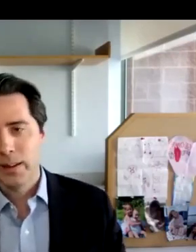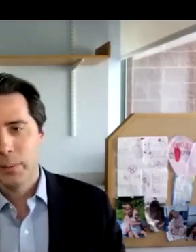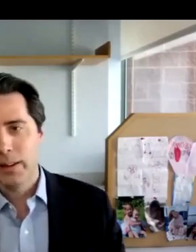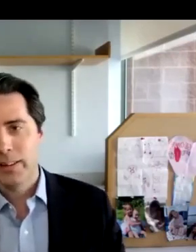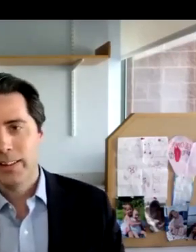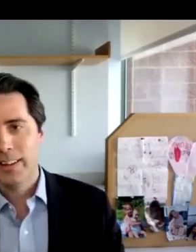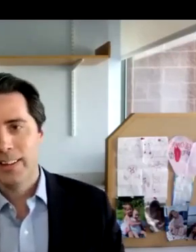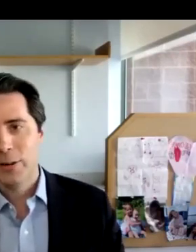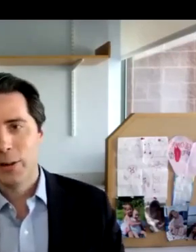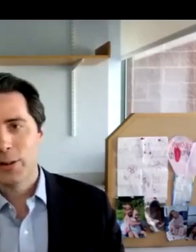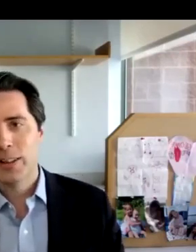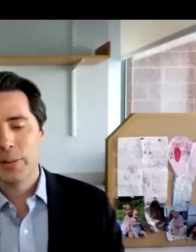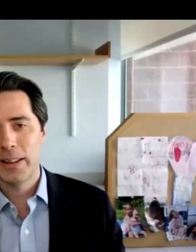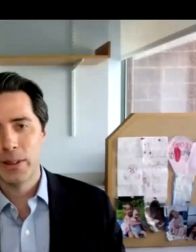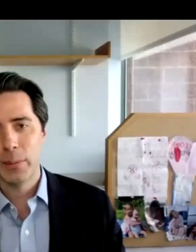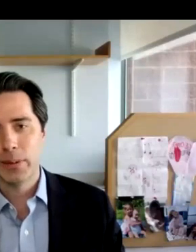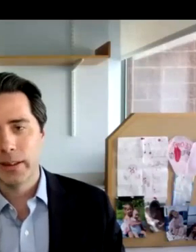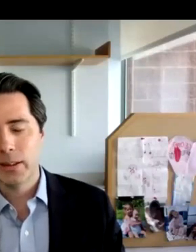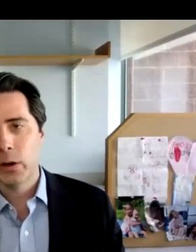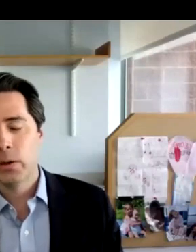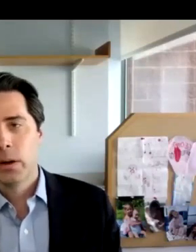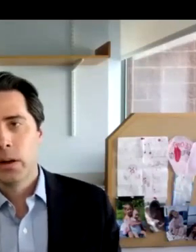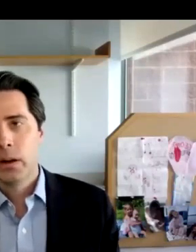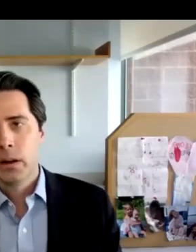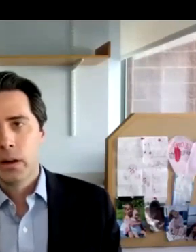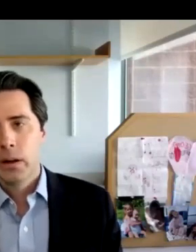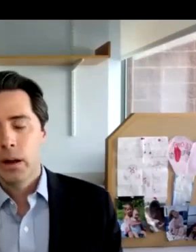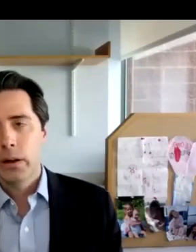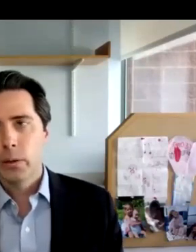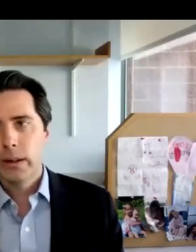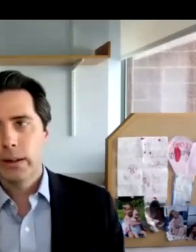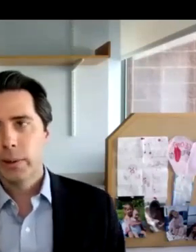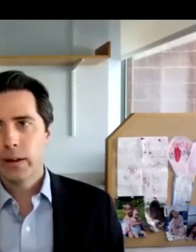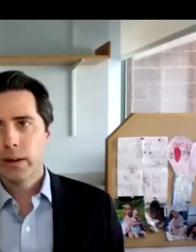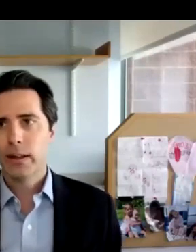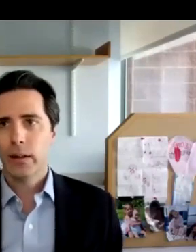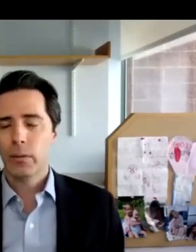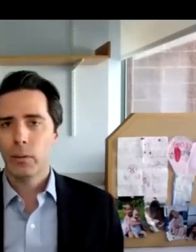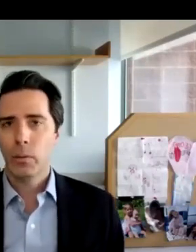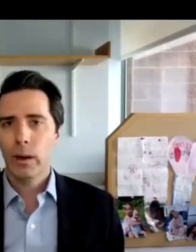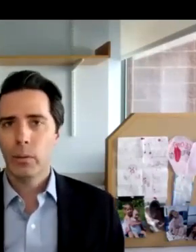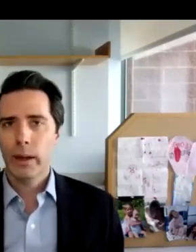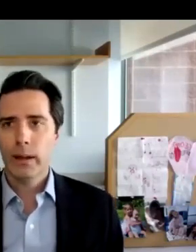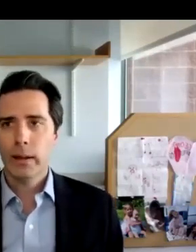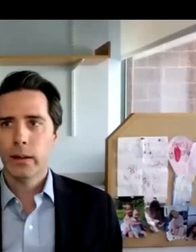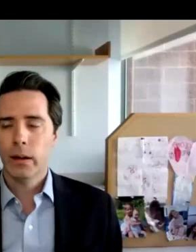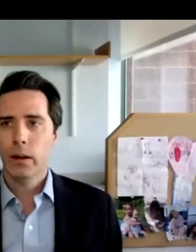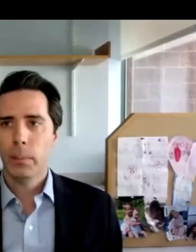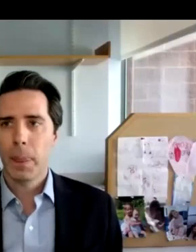um but you can also think about them separately so another way to think about it is that